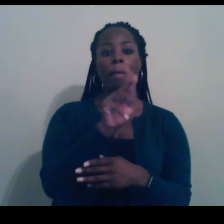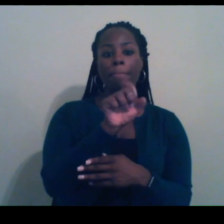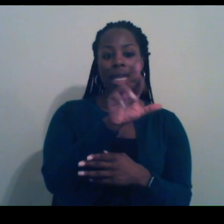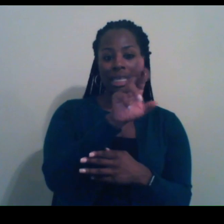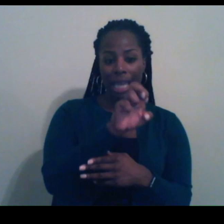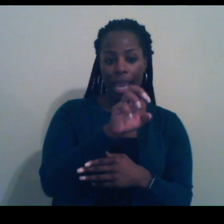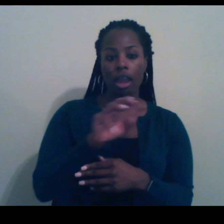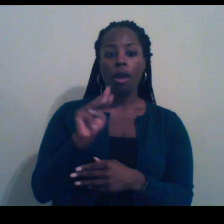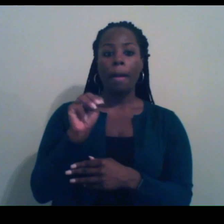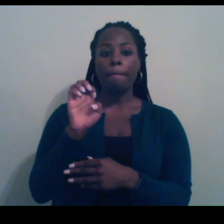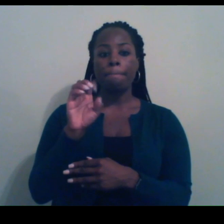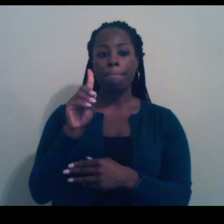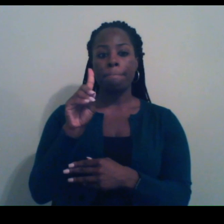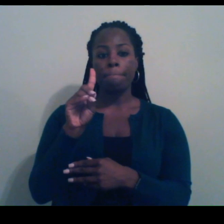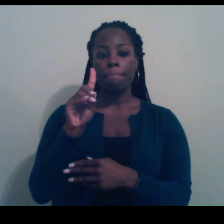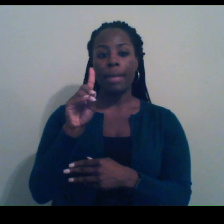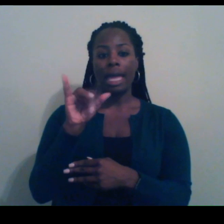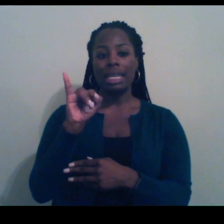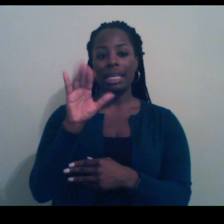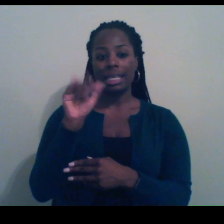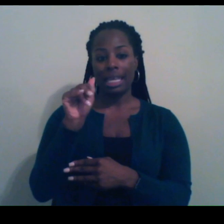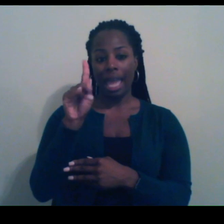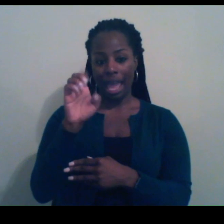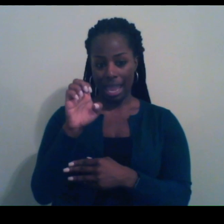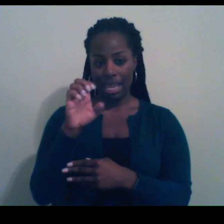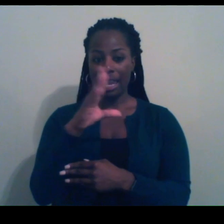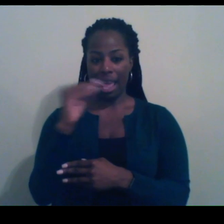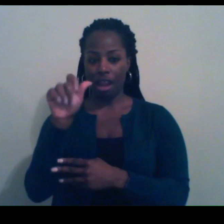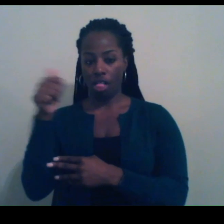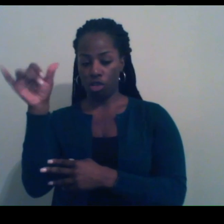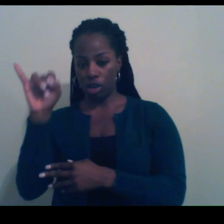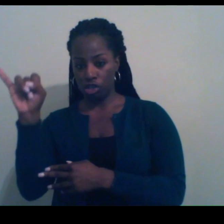these are our nation's most vulnerable populations those in poverty the elderly